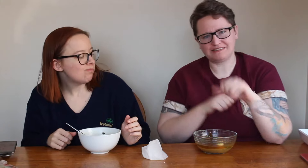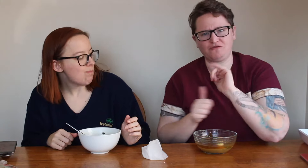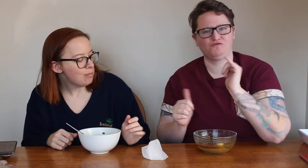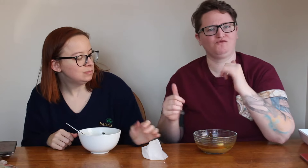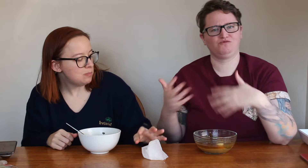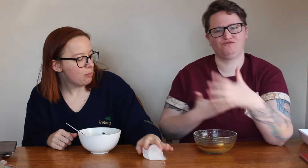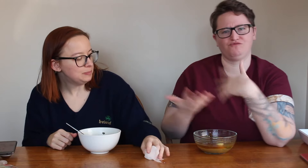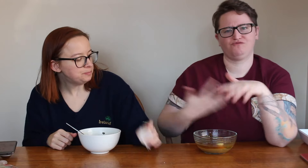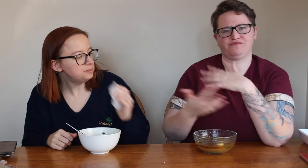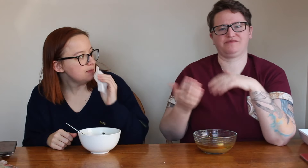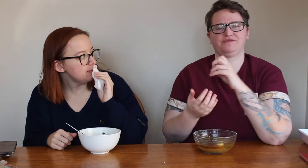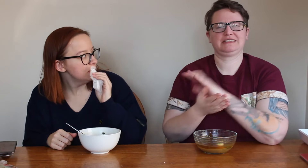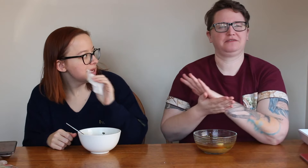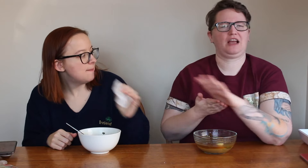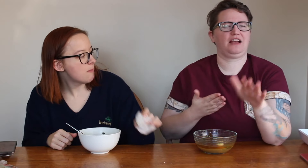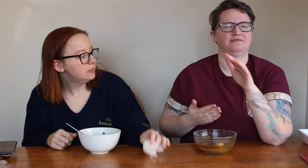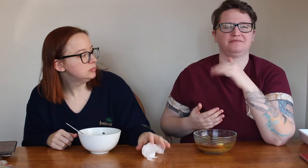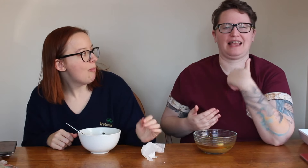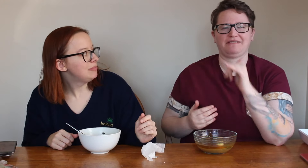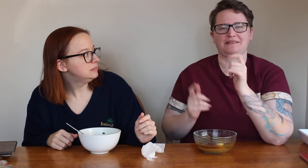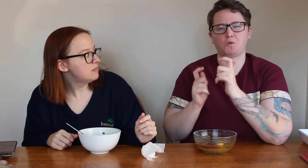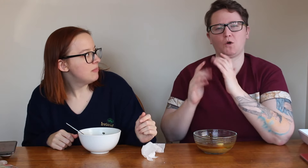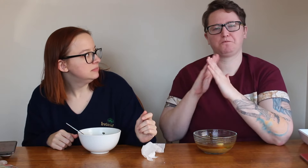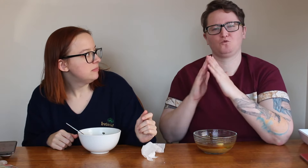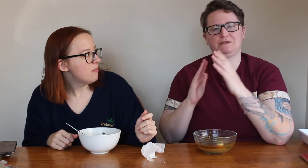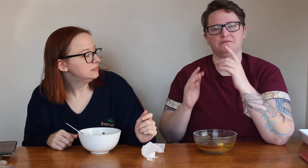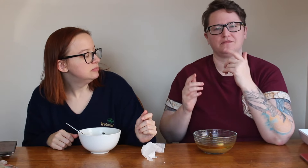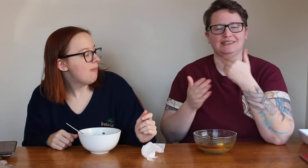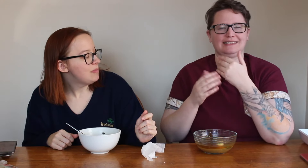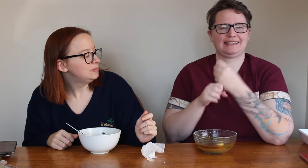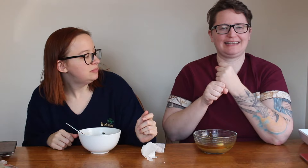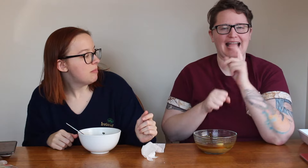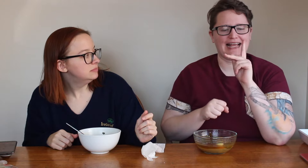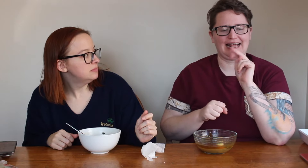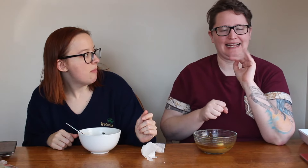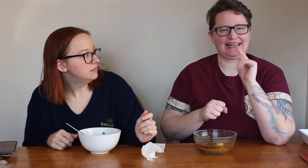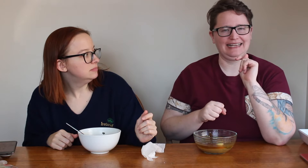But I kind of like that just because I think it's a good size. There's not so many People that I don't know